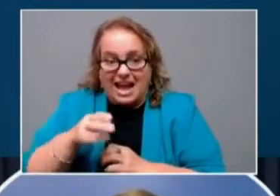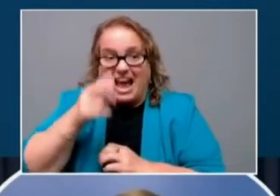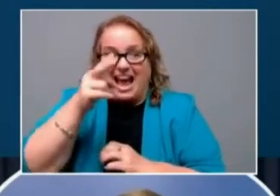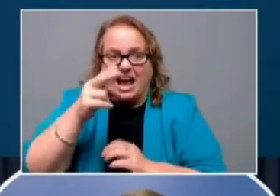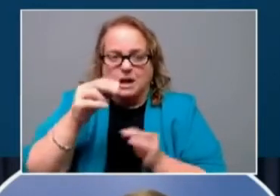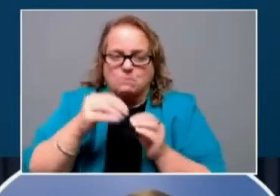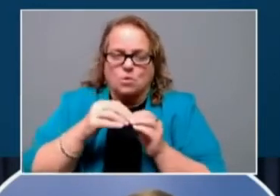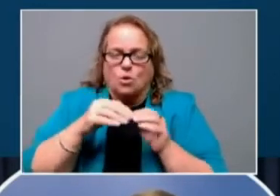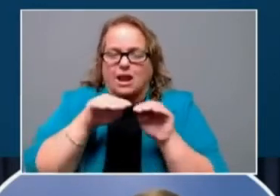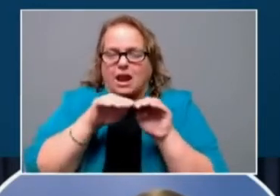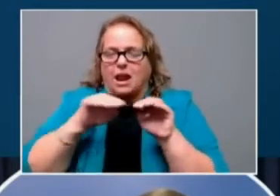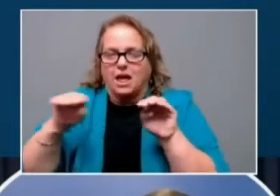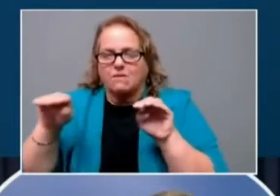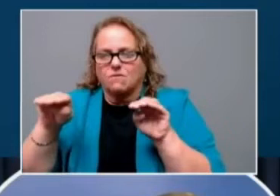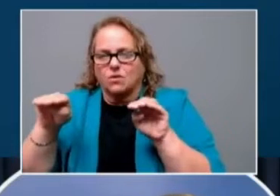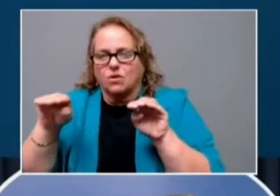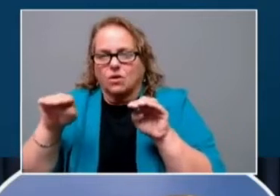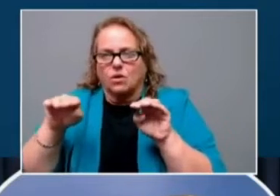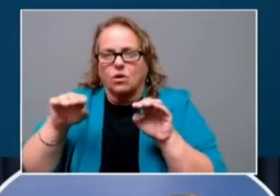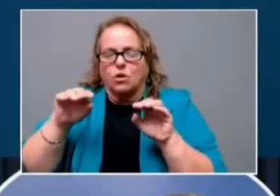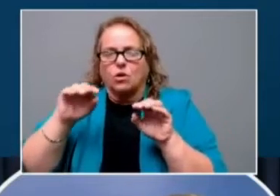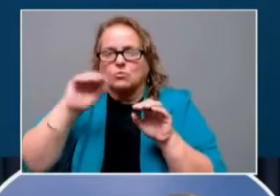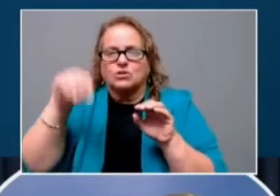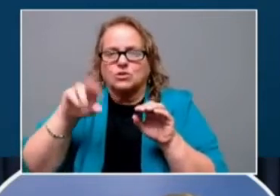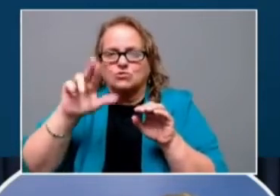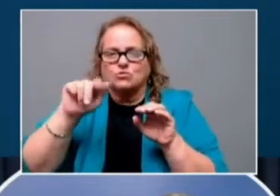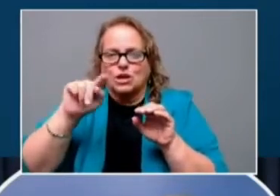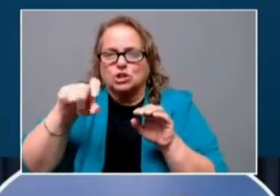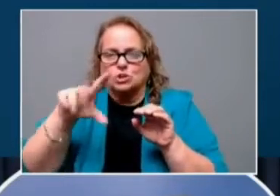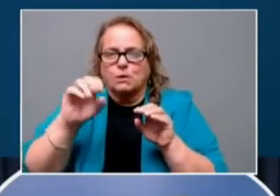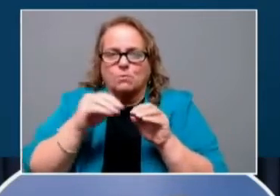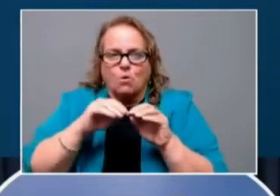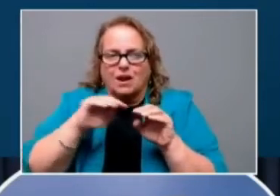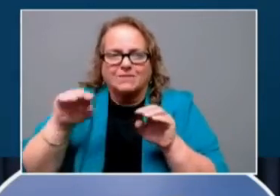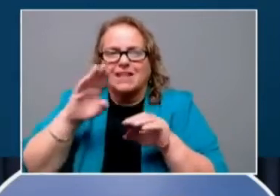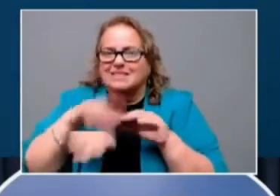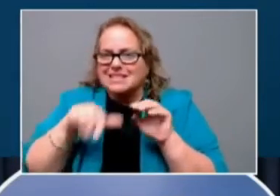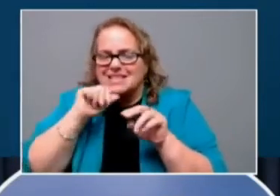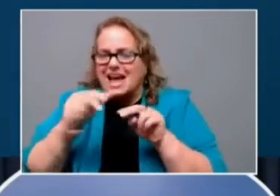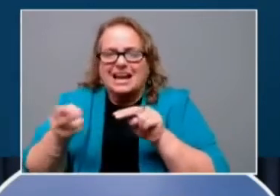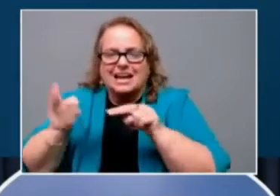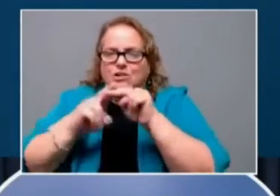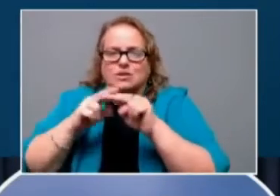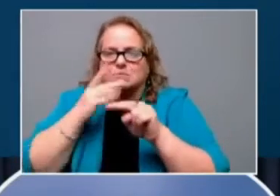opposed to an increase if we had some more some more tests,